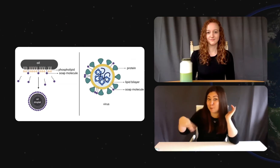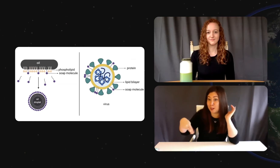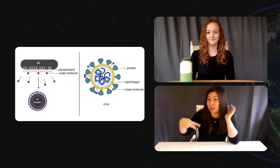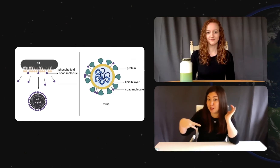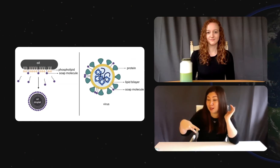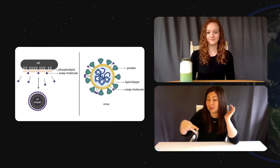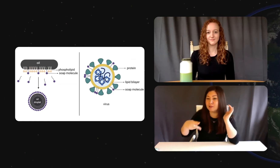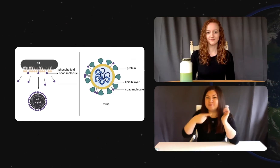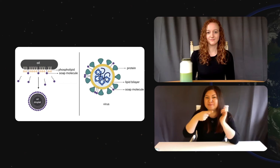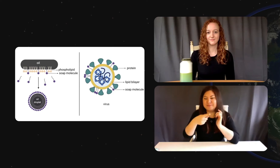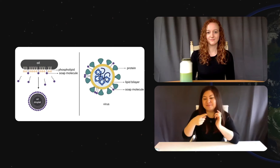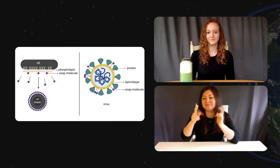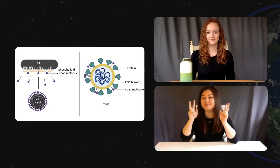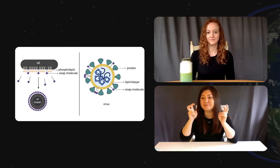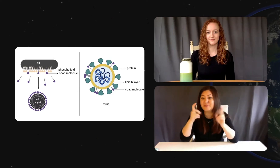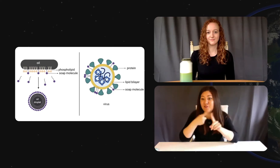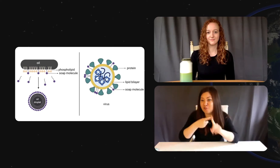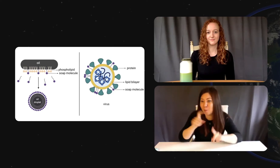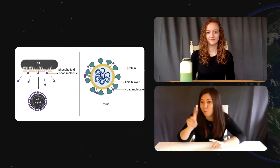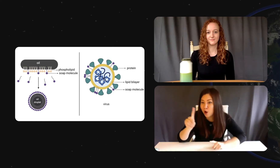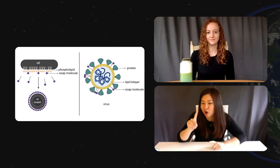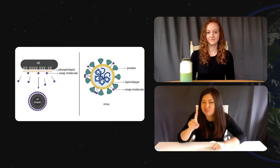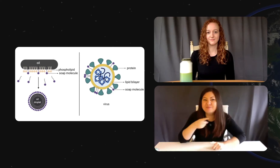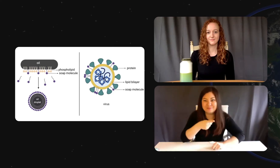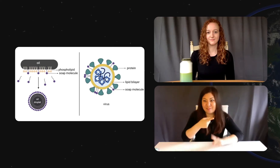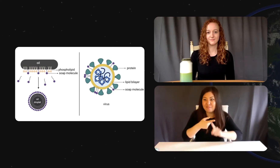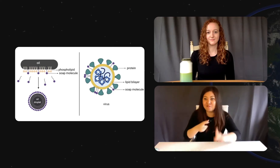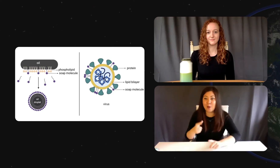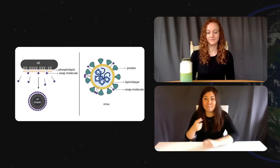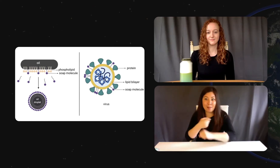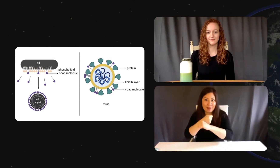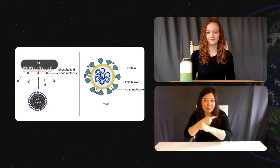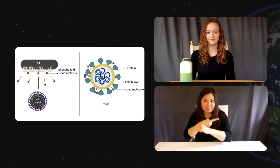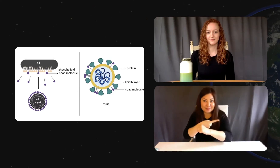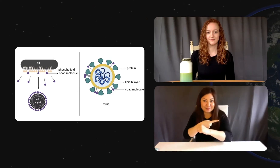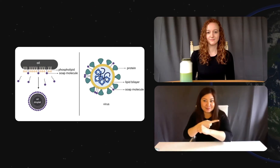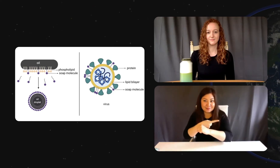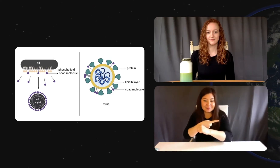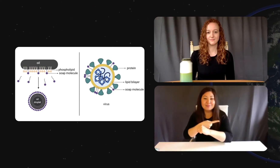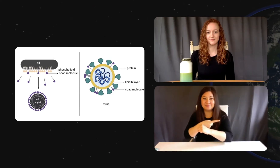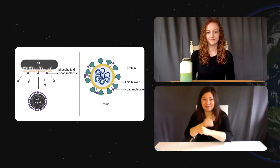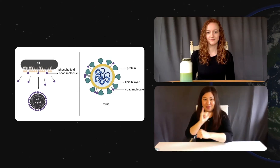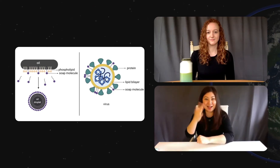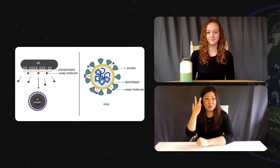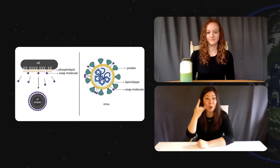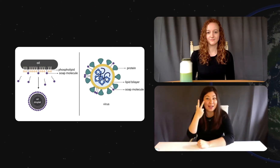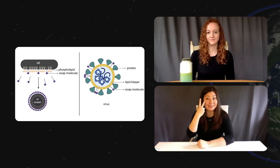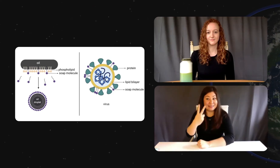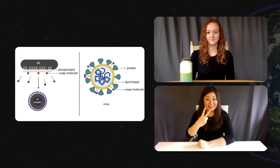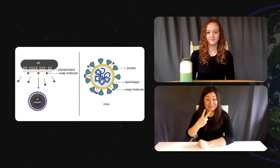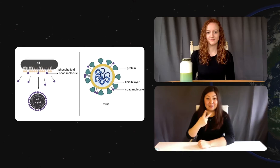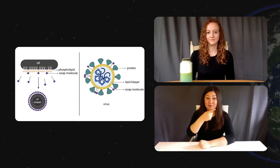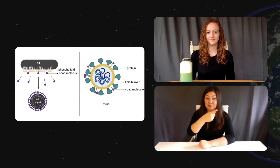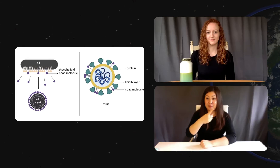The soap molecules are coming in through the lipid.